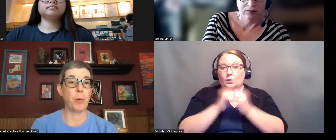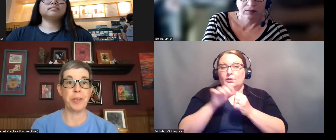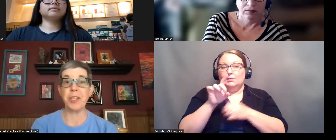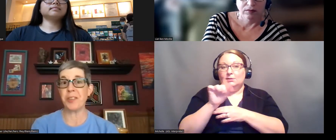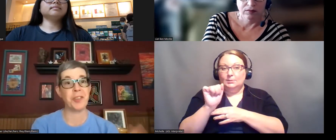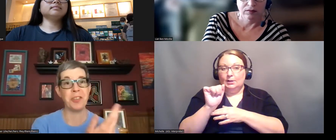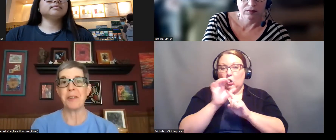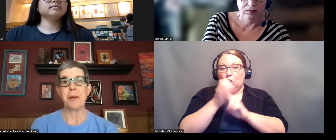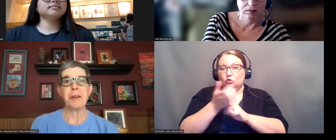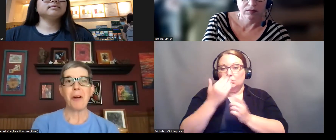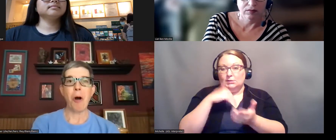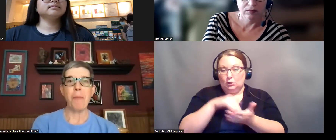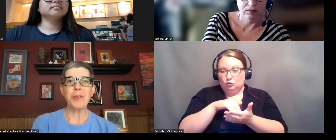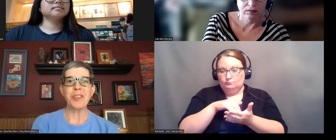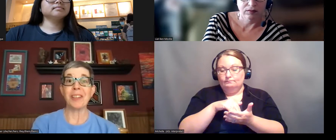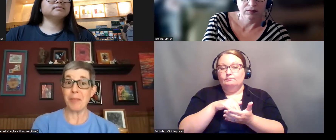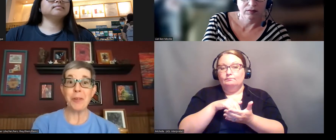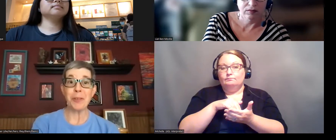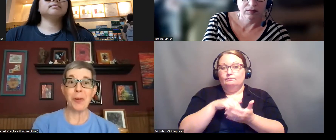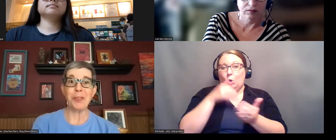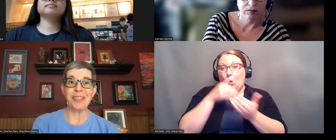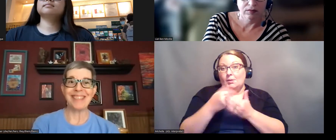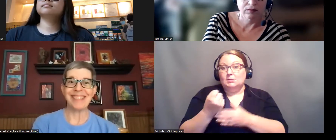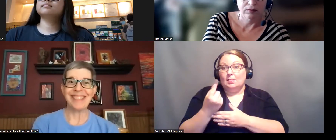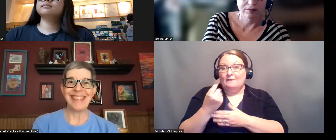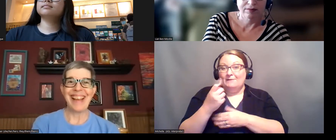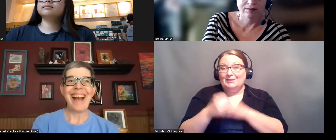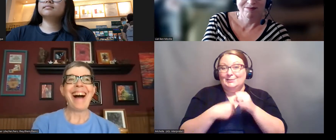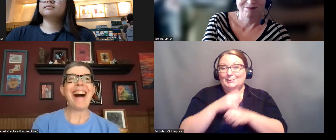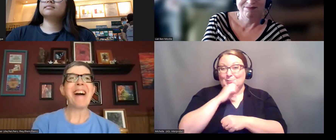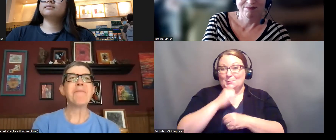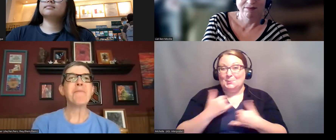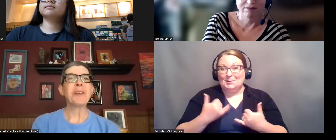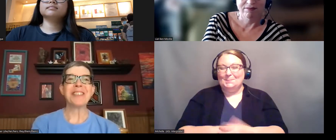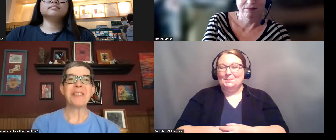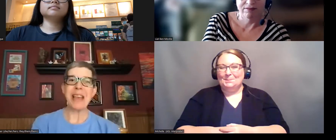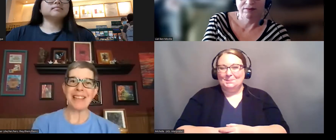which is almost 11 years old, which is amazing.